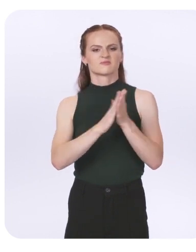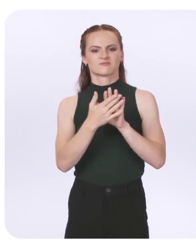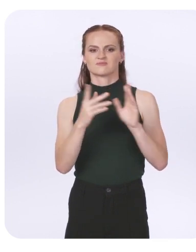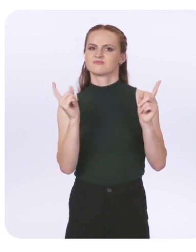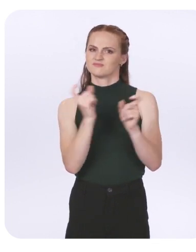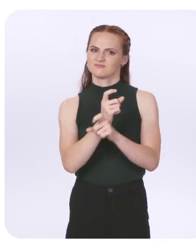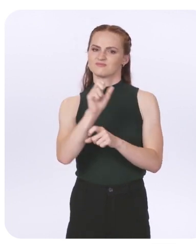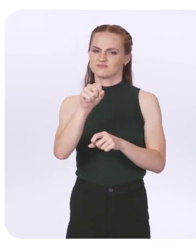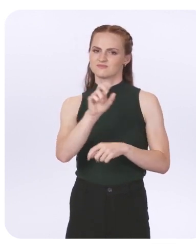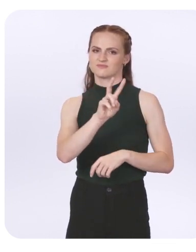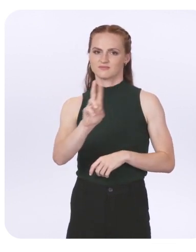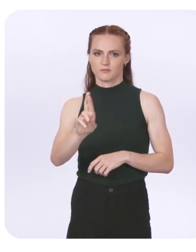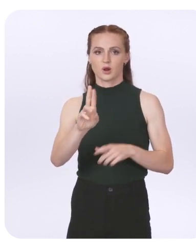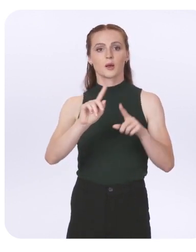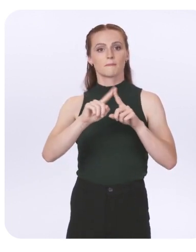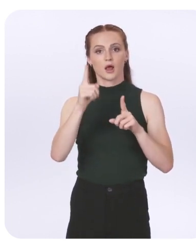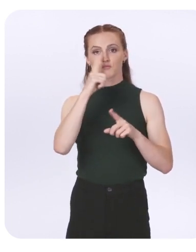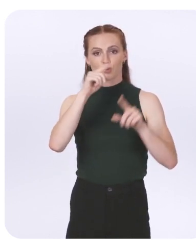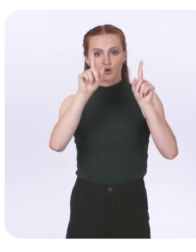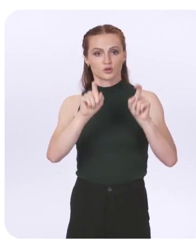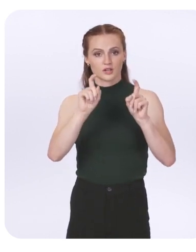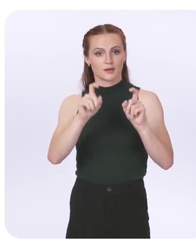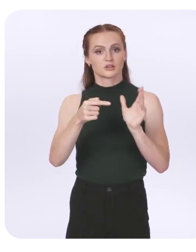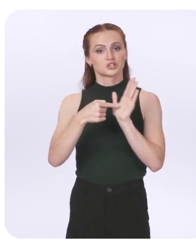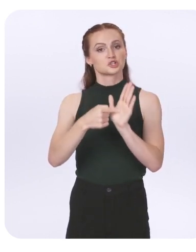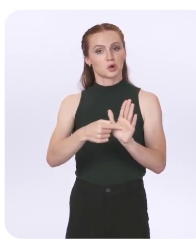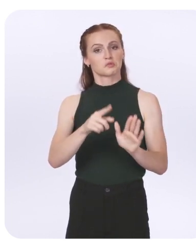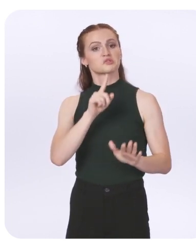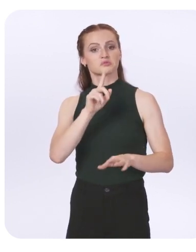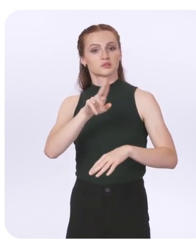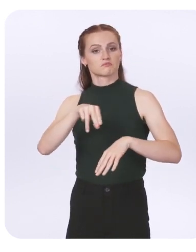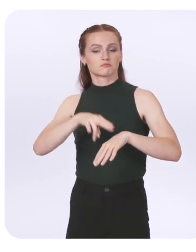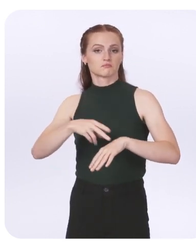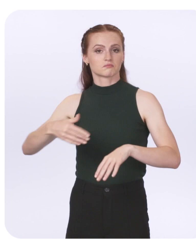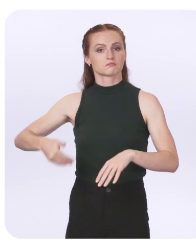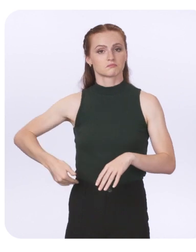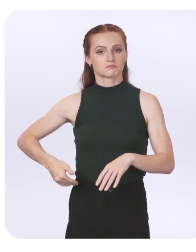but prototyping has revealed pretty quickly that it’s actually quite intuitive and natural feeling.